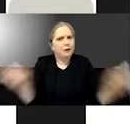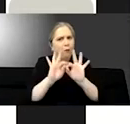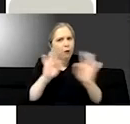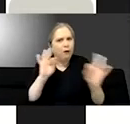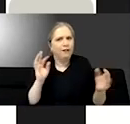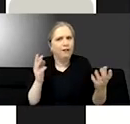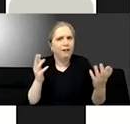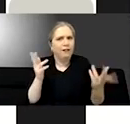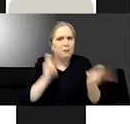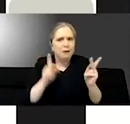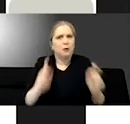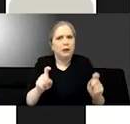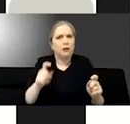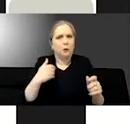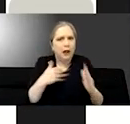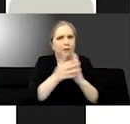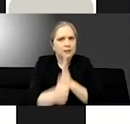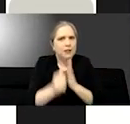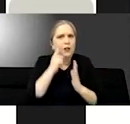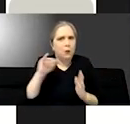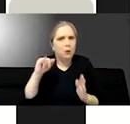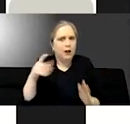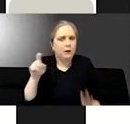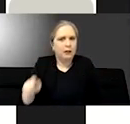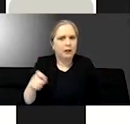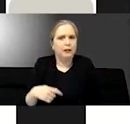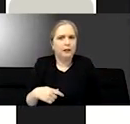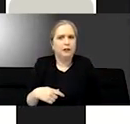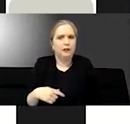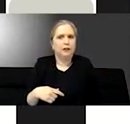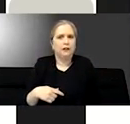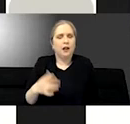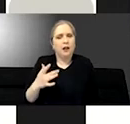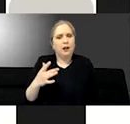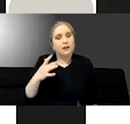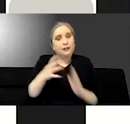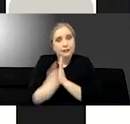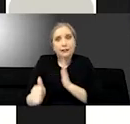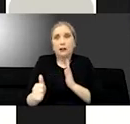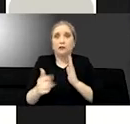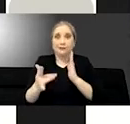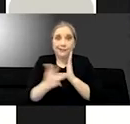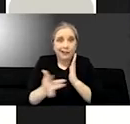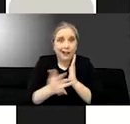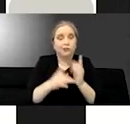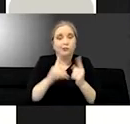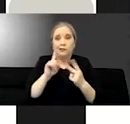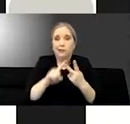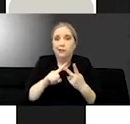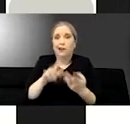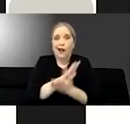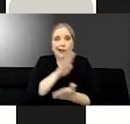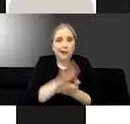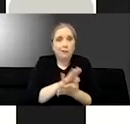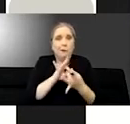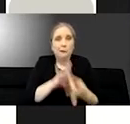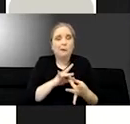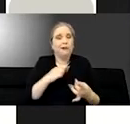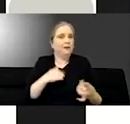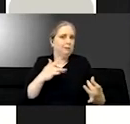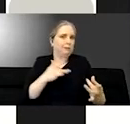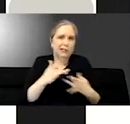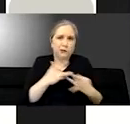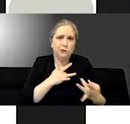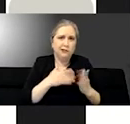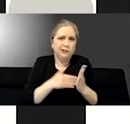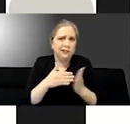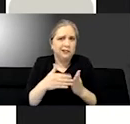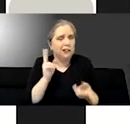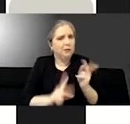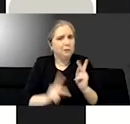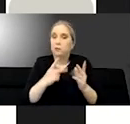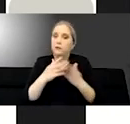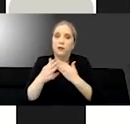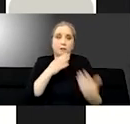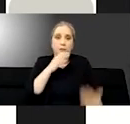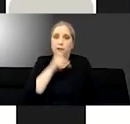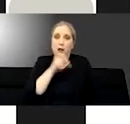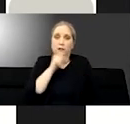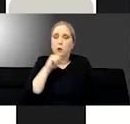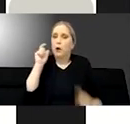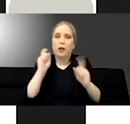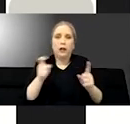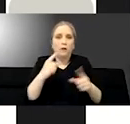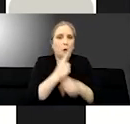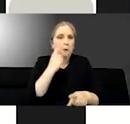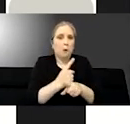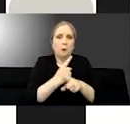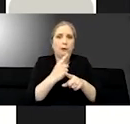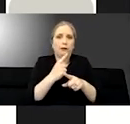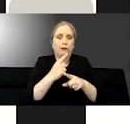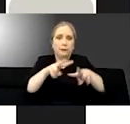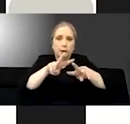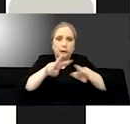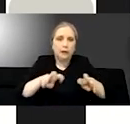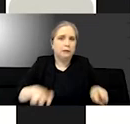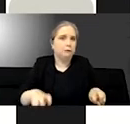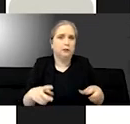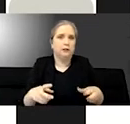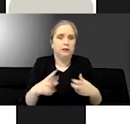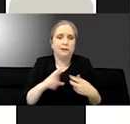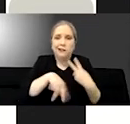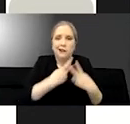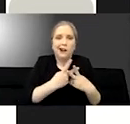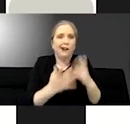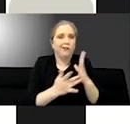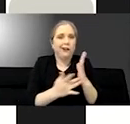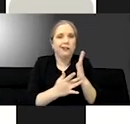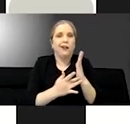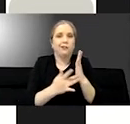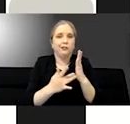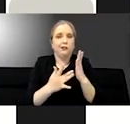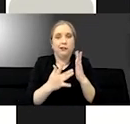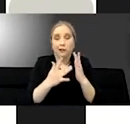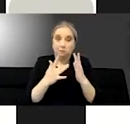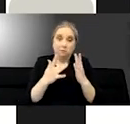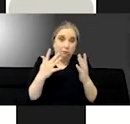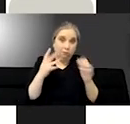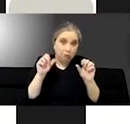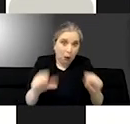I mean, clearly, Neil and Denise have been saying it, others, and Colleen, you know, the issue of enthusiasm and the belief that they can work is clearly very important, but the reality is people need to have the skills for the jobs that they need, and the skills are academic and technological, and I worry too frequently that people, regardless of their age, are not being given appropriate assessments on the kind of technology that they could be using in order to do their job.